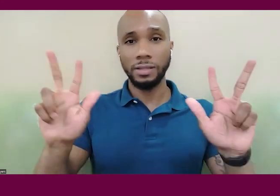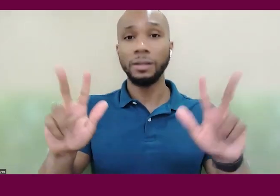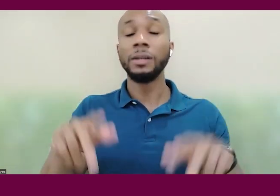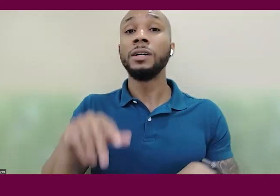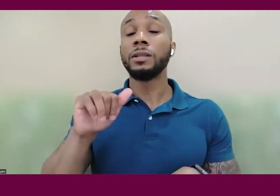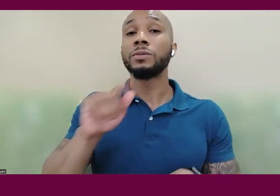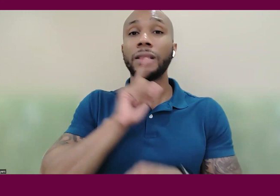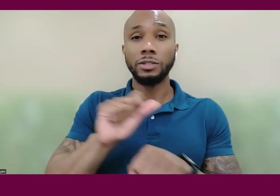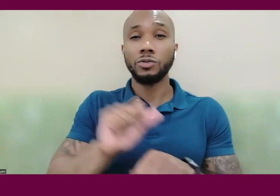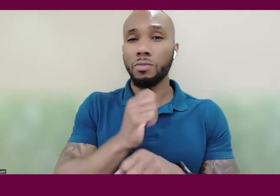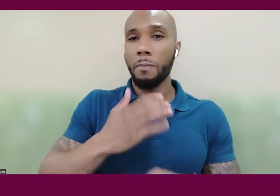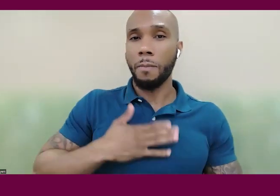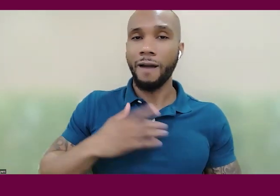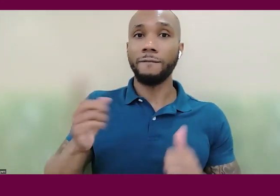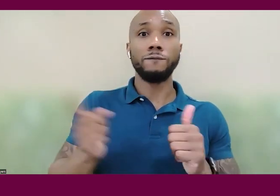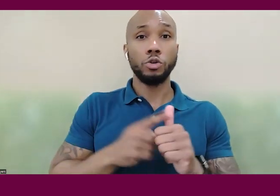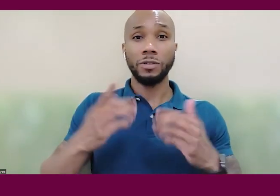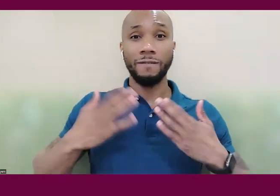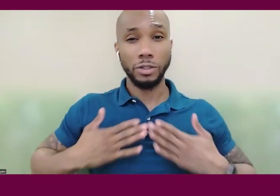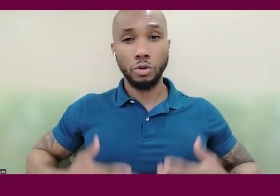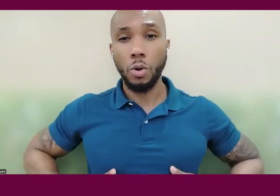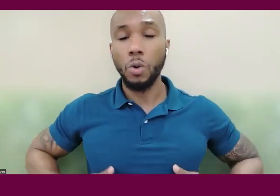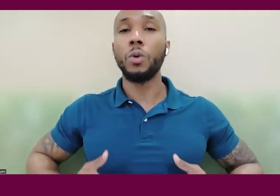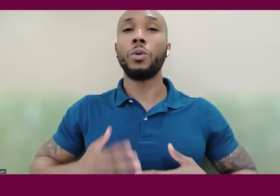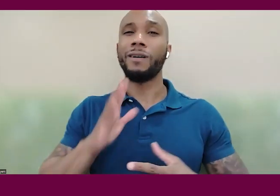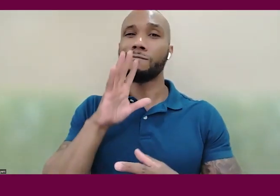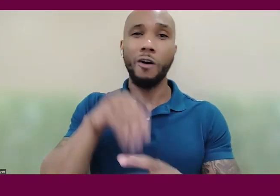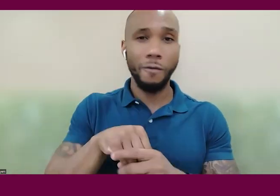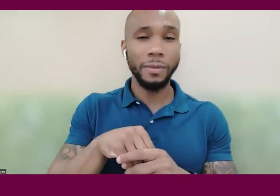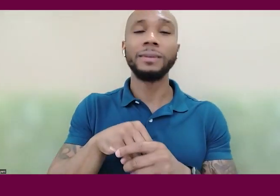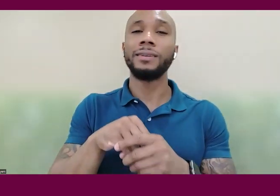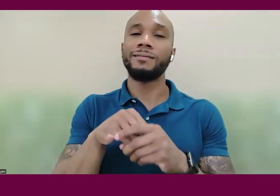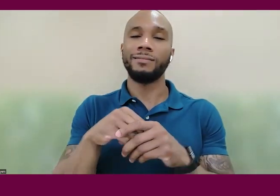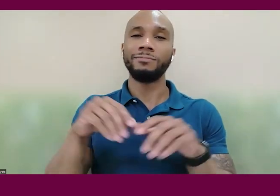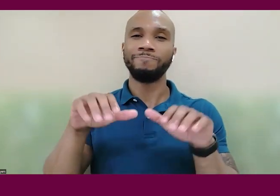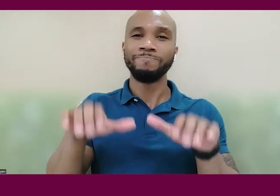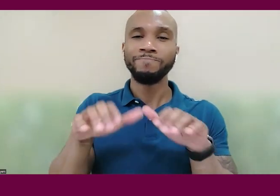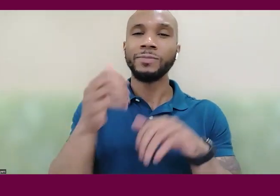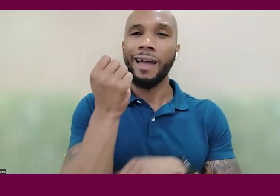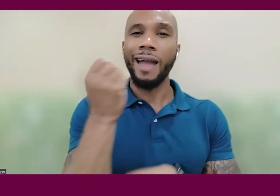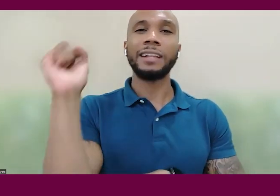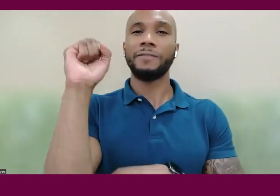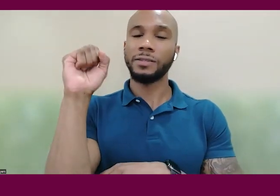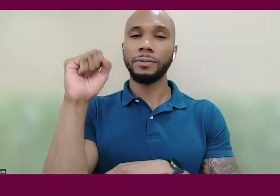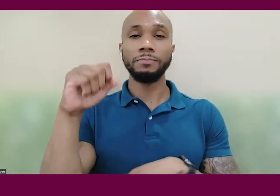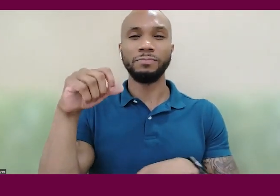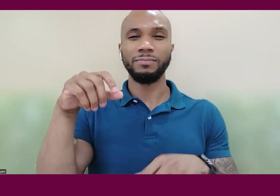That was literally my first physical involvement in activism at that moment.